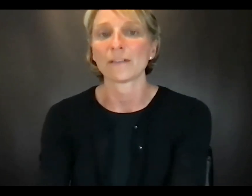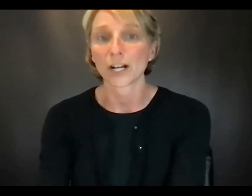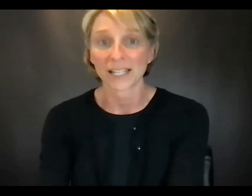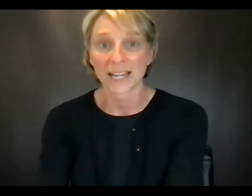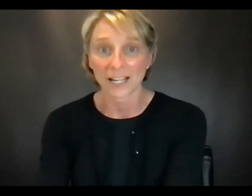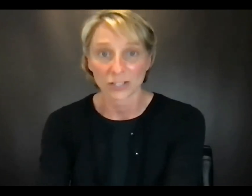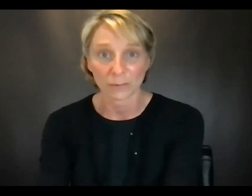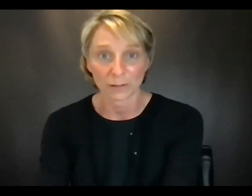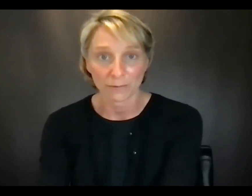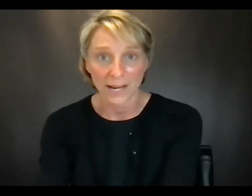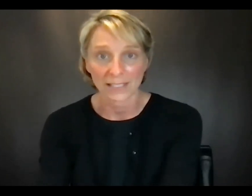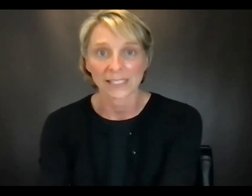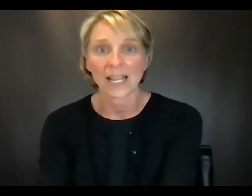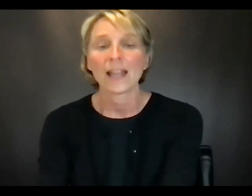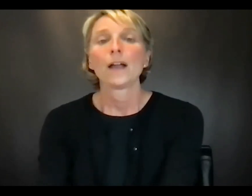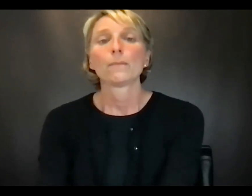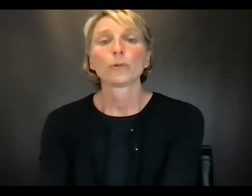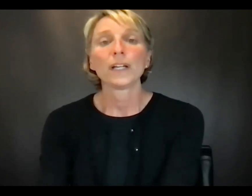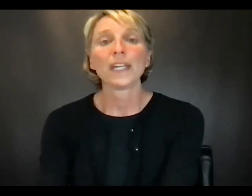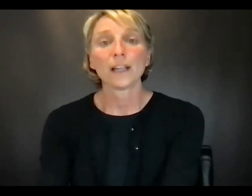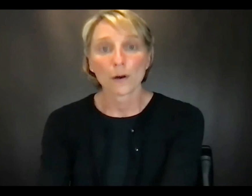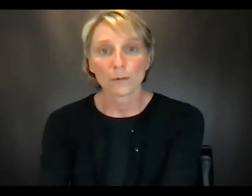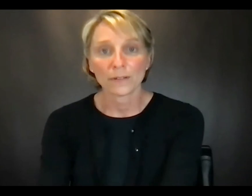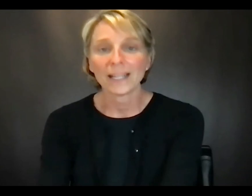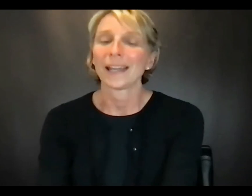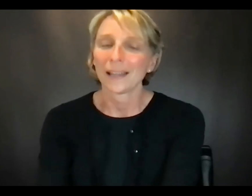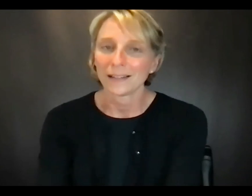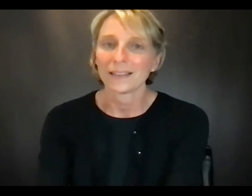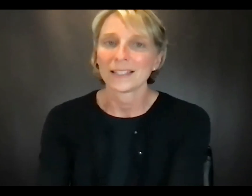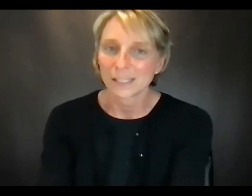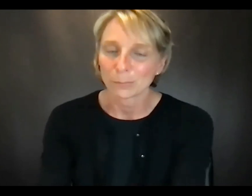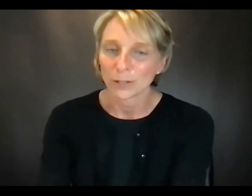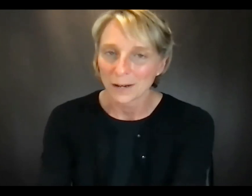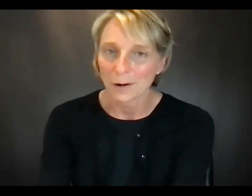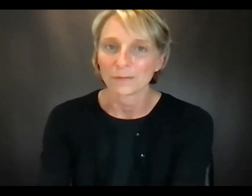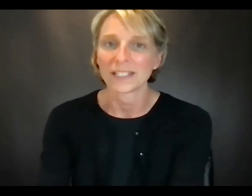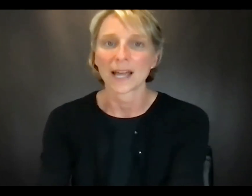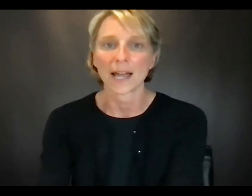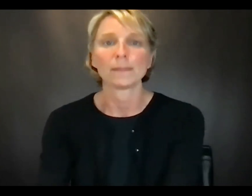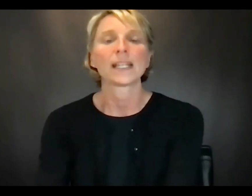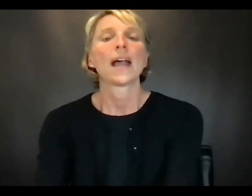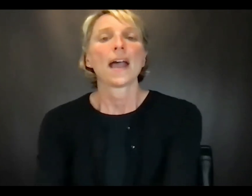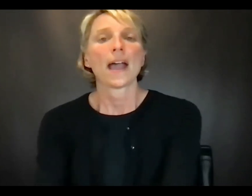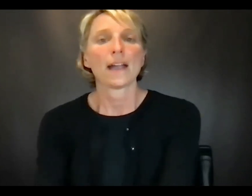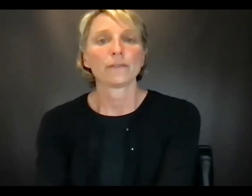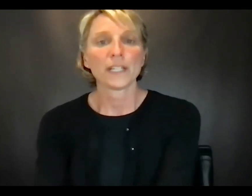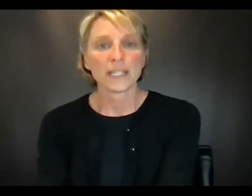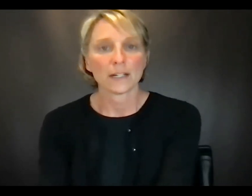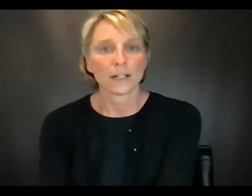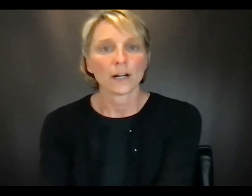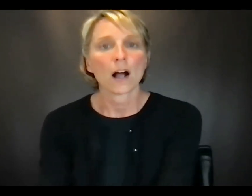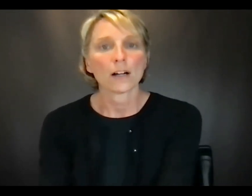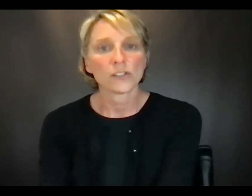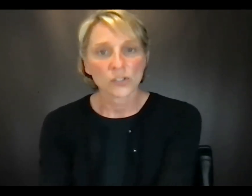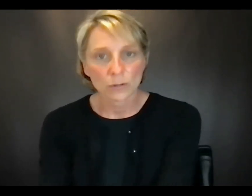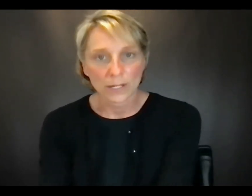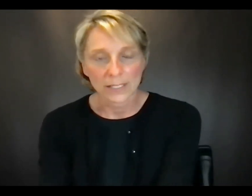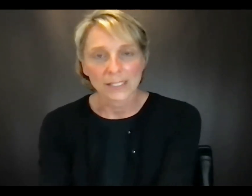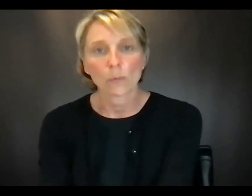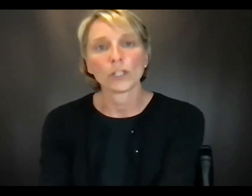our connection with France. Pre-COVID, again this is pre-COVID times, every year our students would